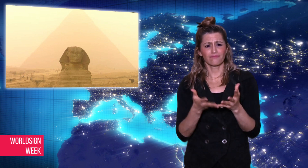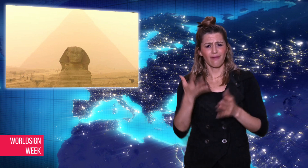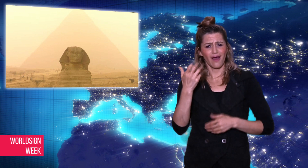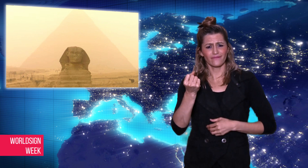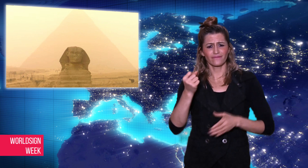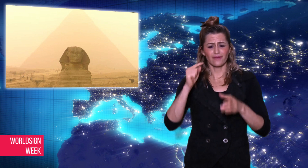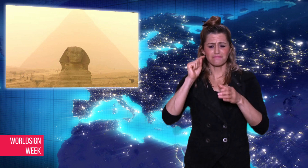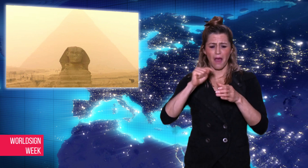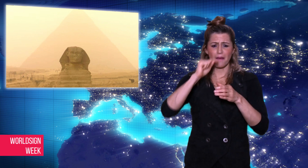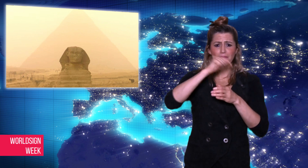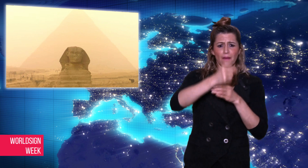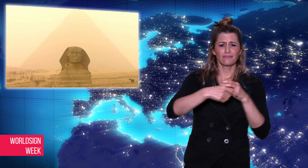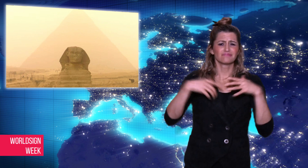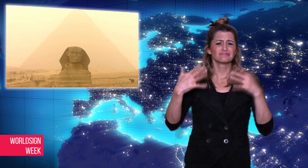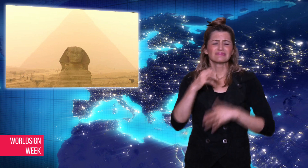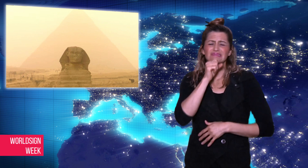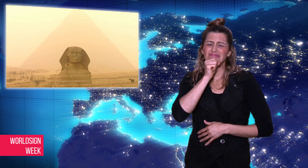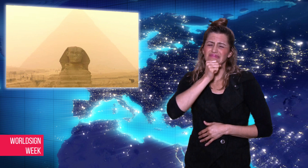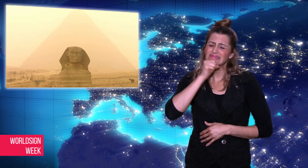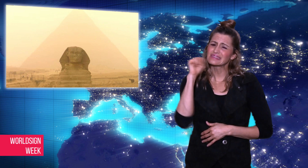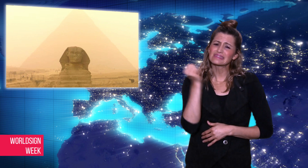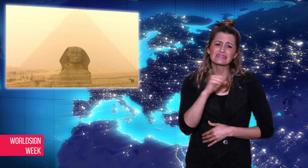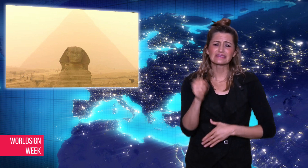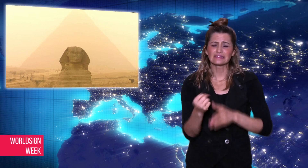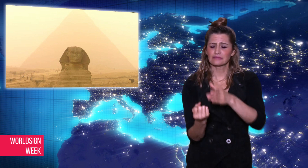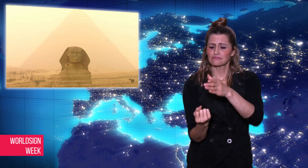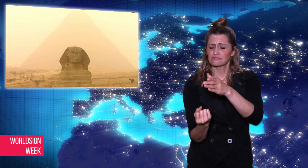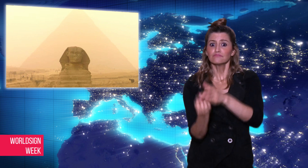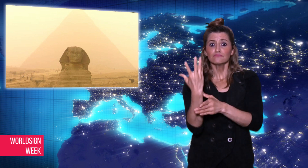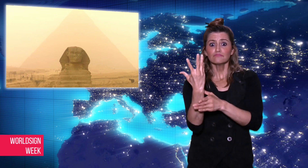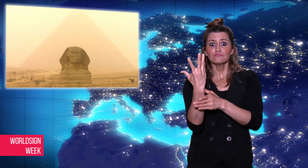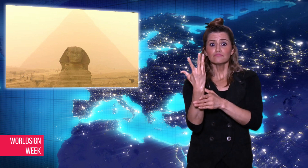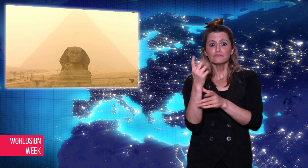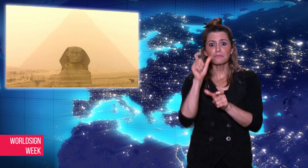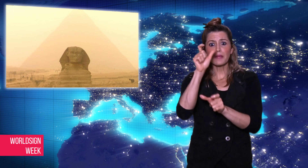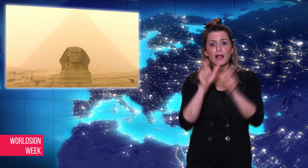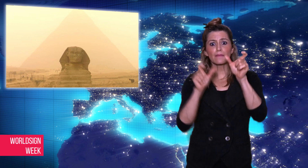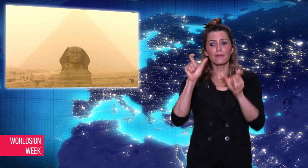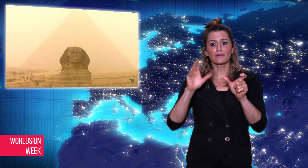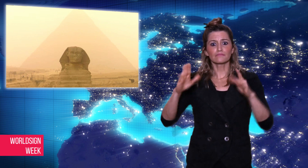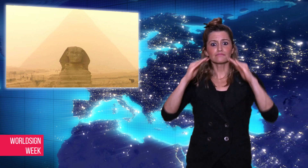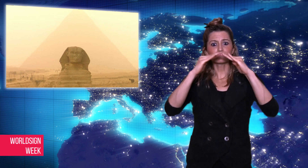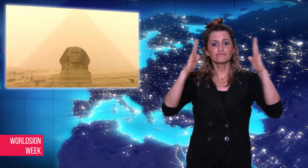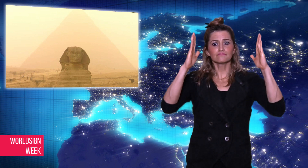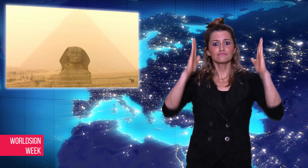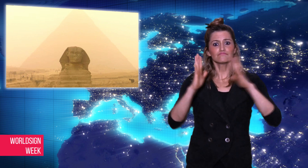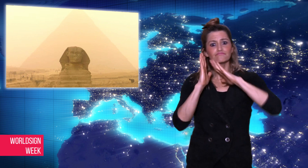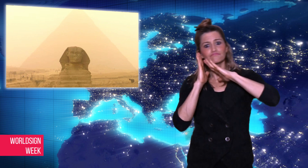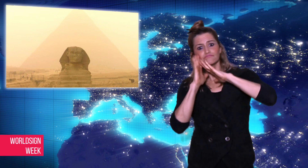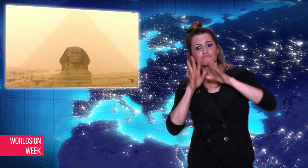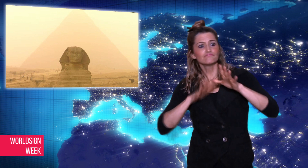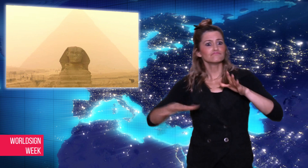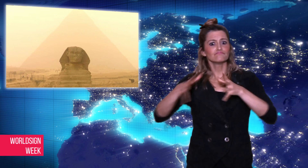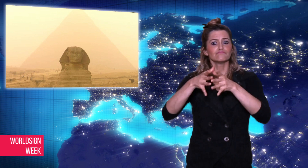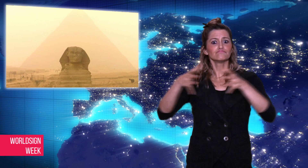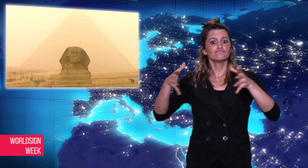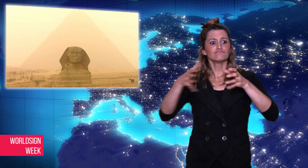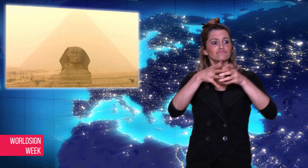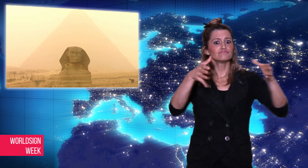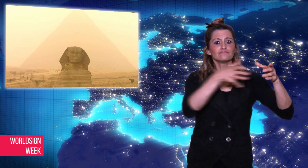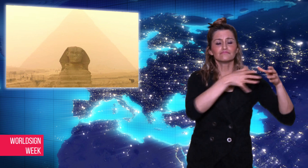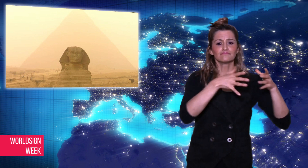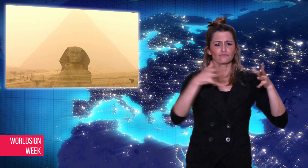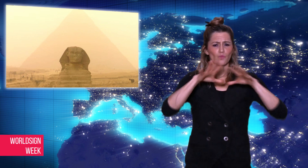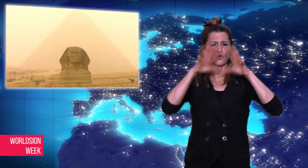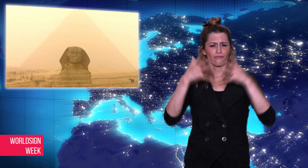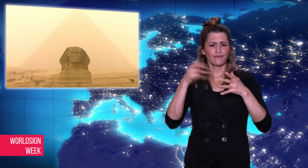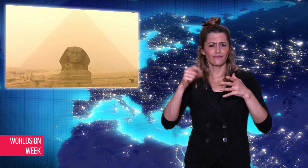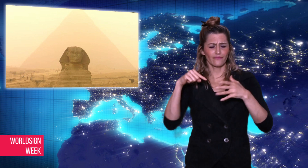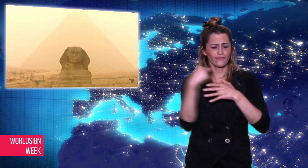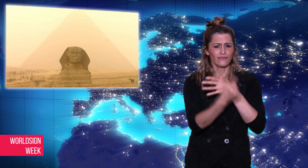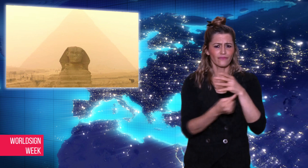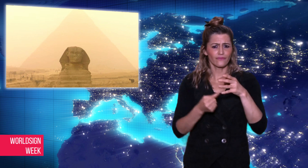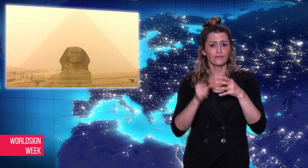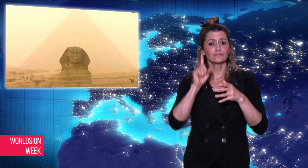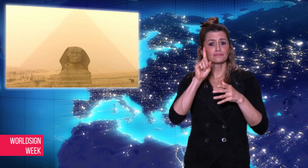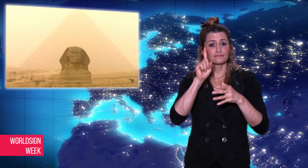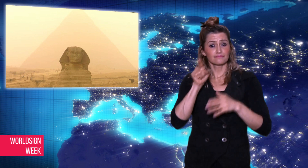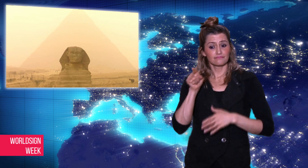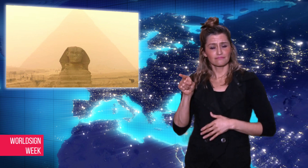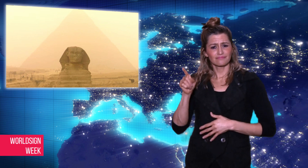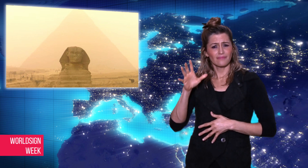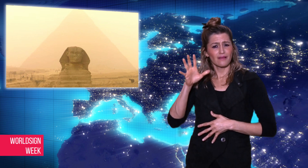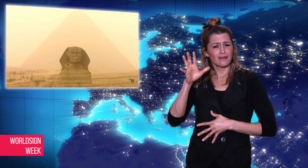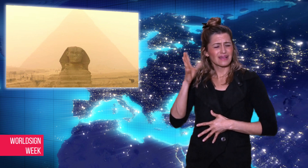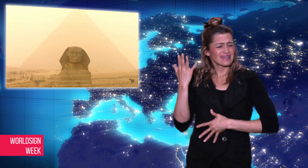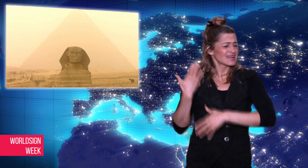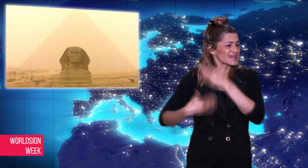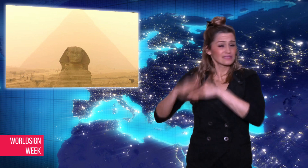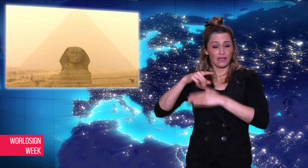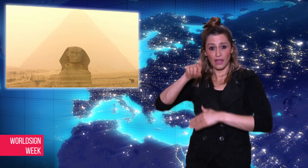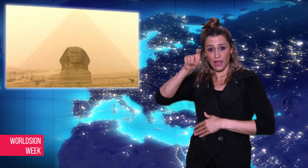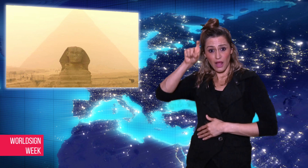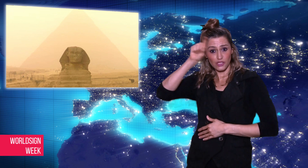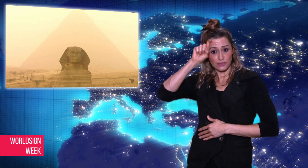Ancient Egypt was one of the oldest civilizations in